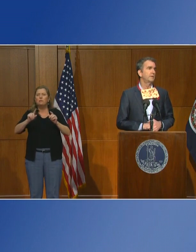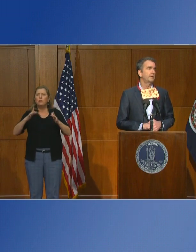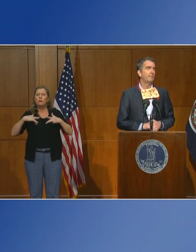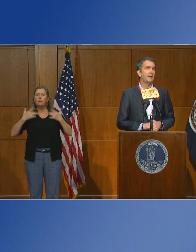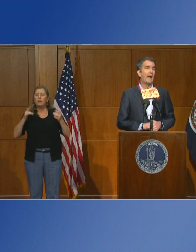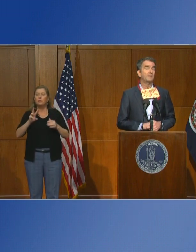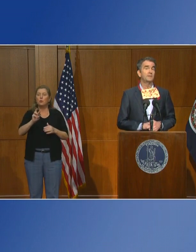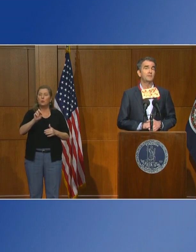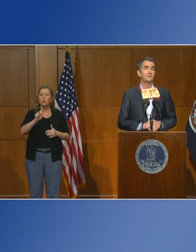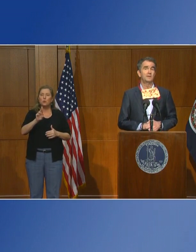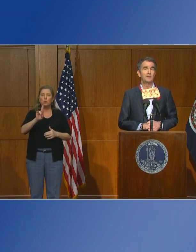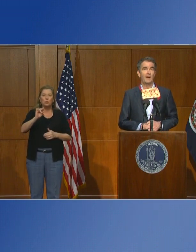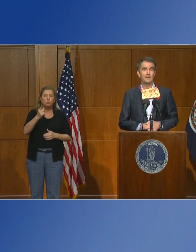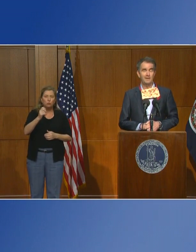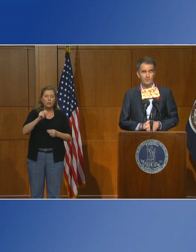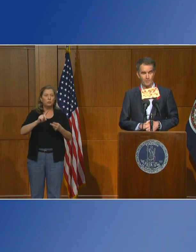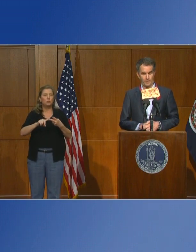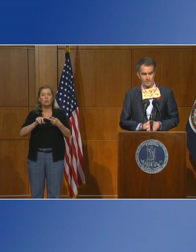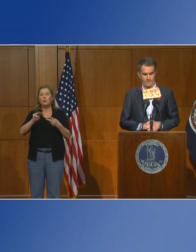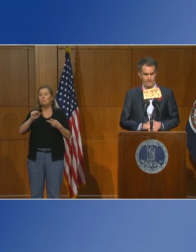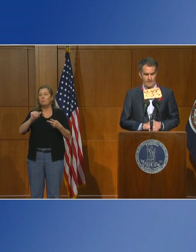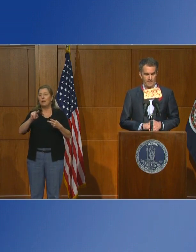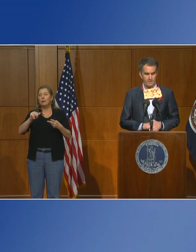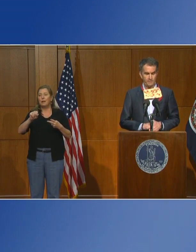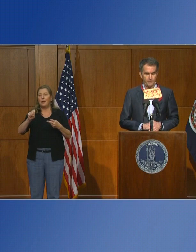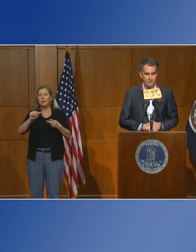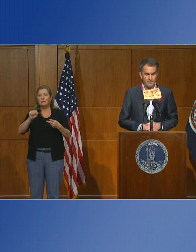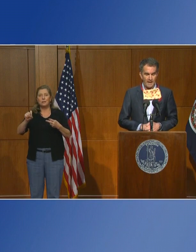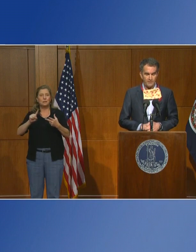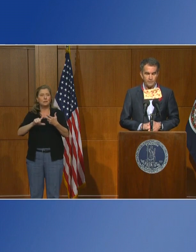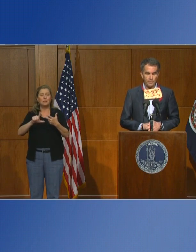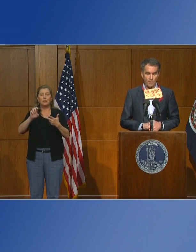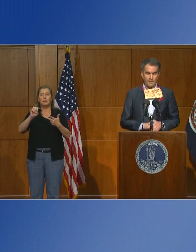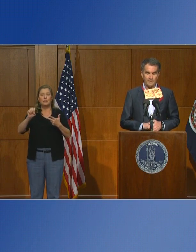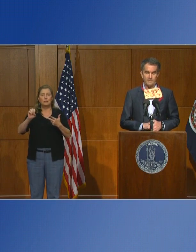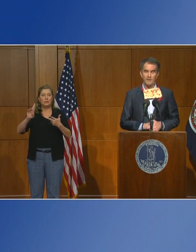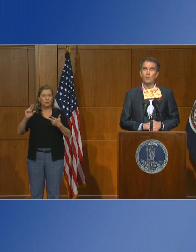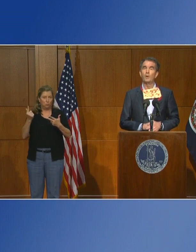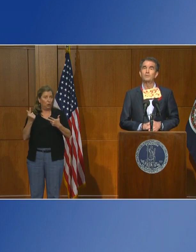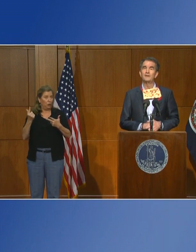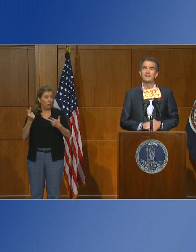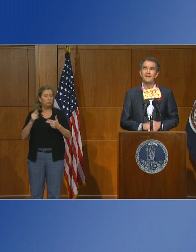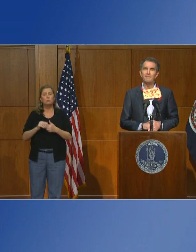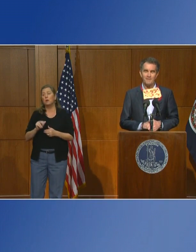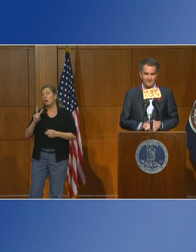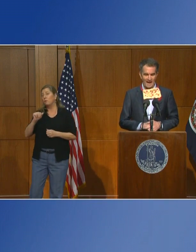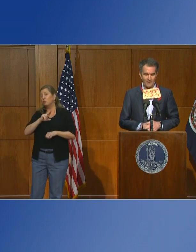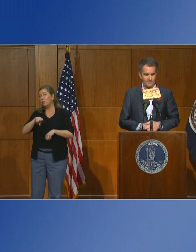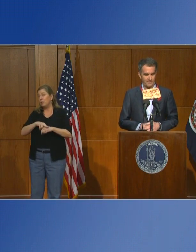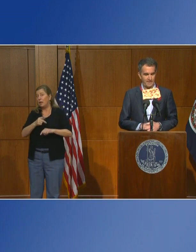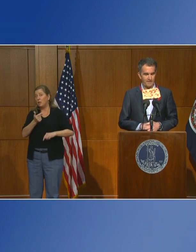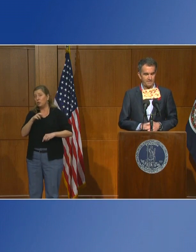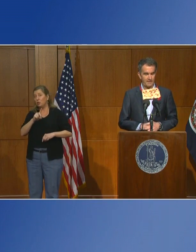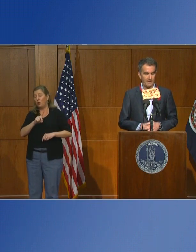TEST AT COMMUNITY EVENTS IN WOODBRIDGE MANASSAS AND LEAVES